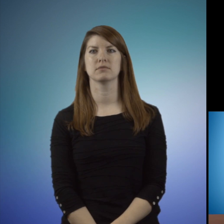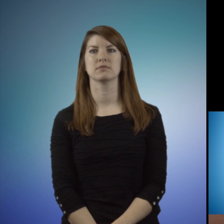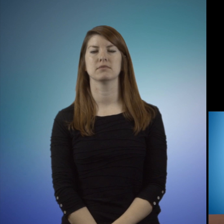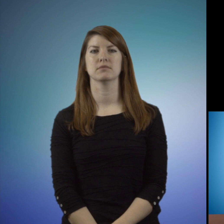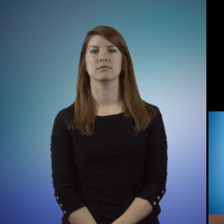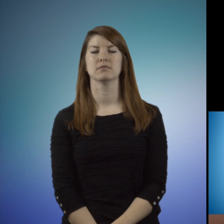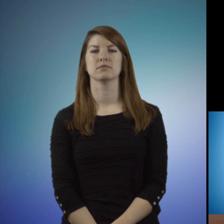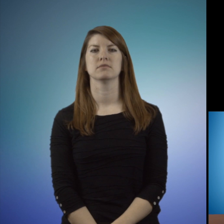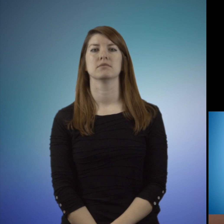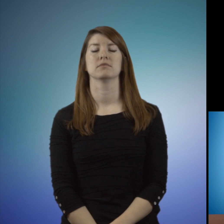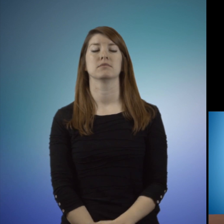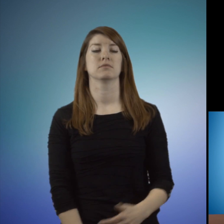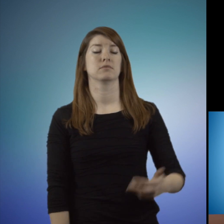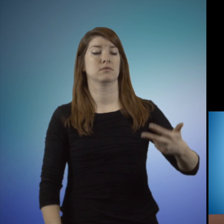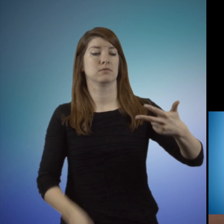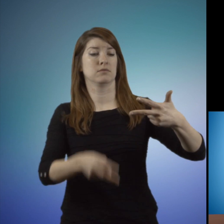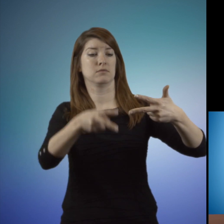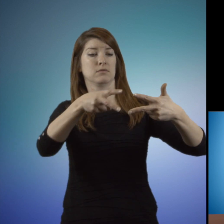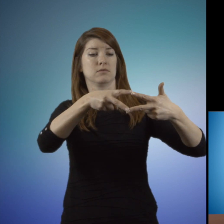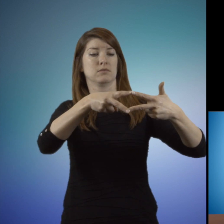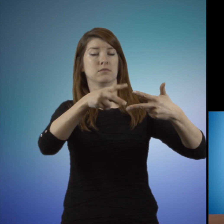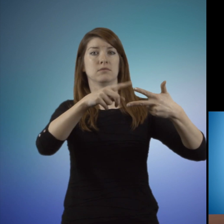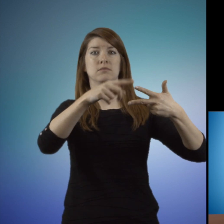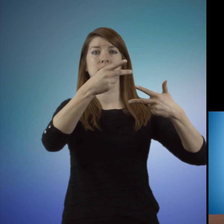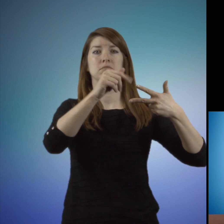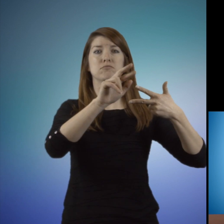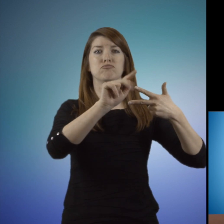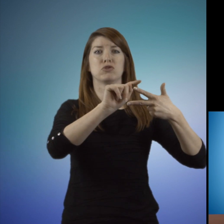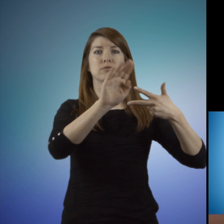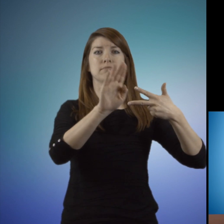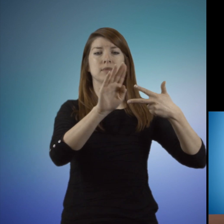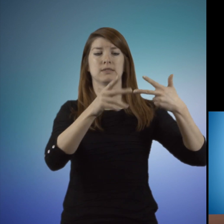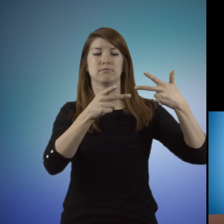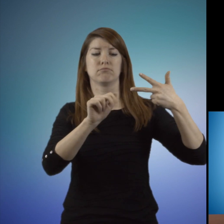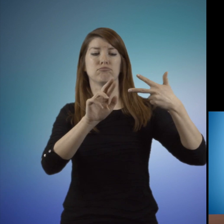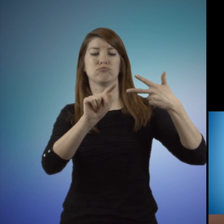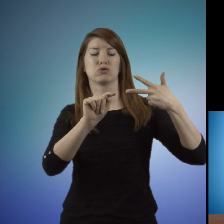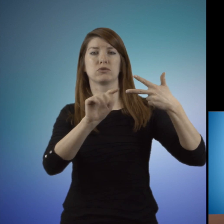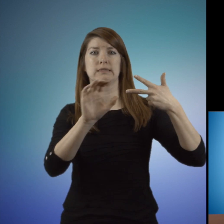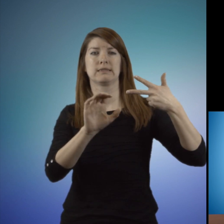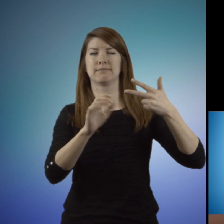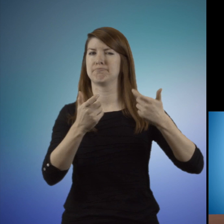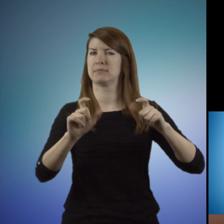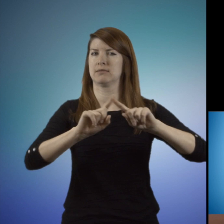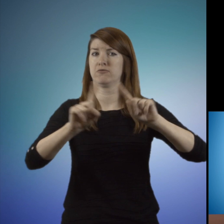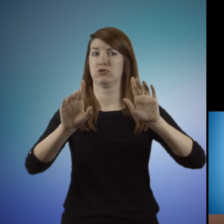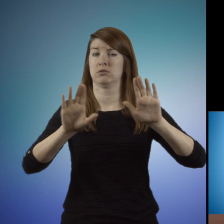A big difference between Part B and Part C is that you have to demonstrate adverse educational affects.